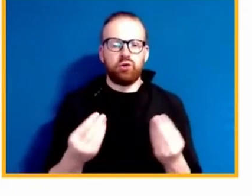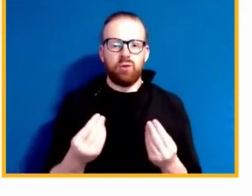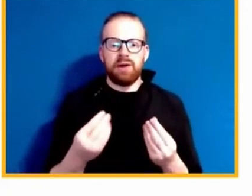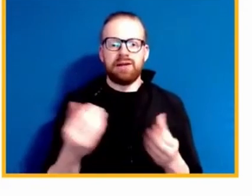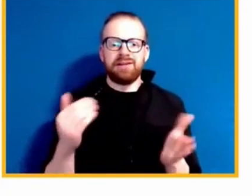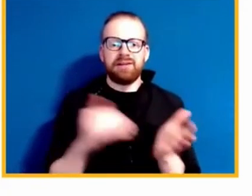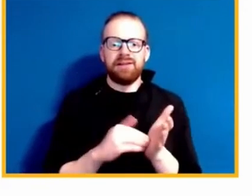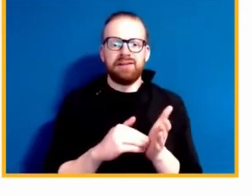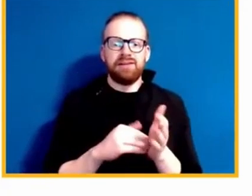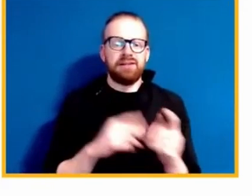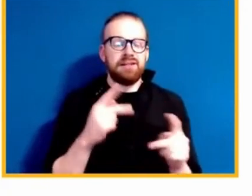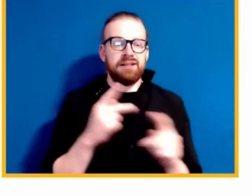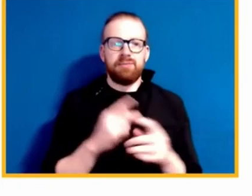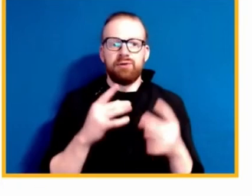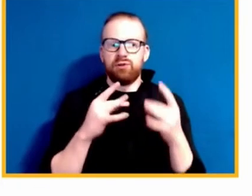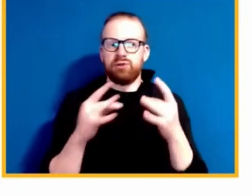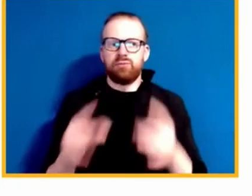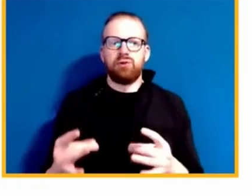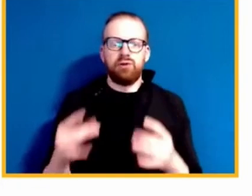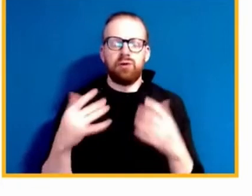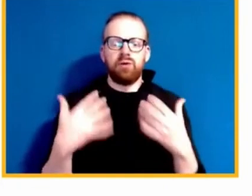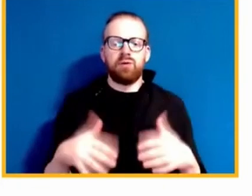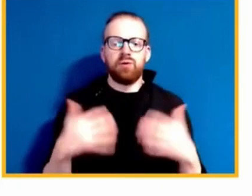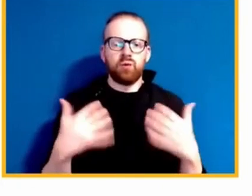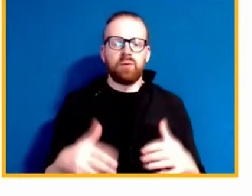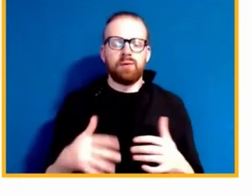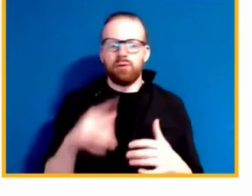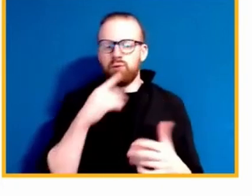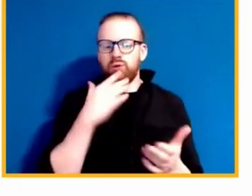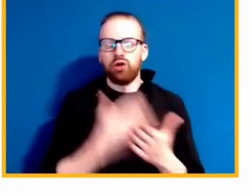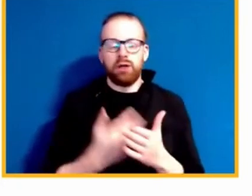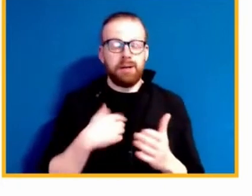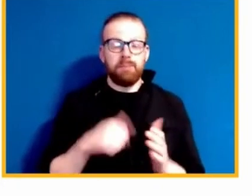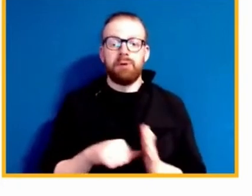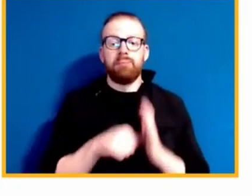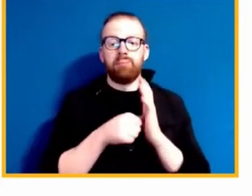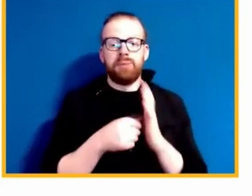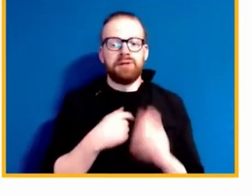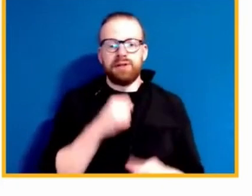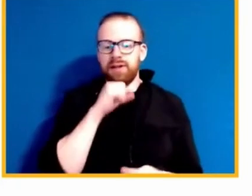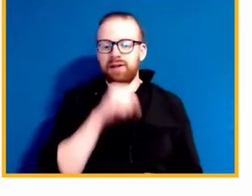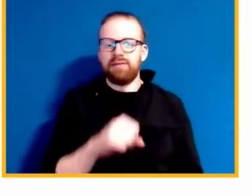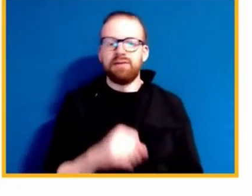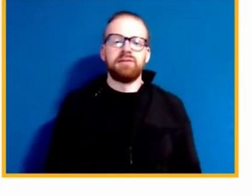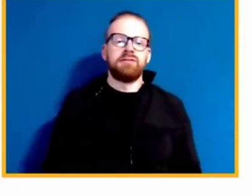like keep it all flowing very well so I was impressed, I love the performance, thank you.